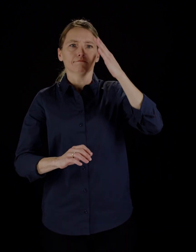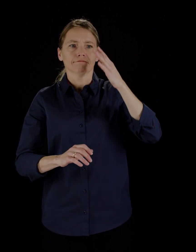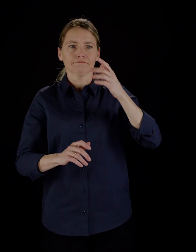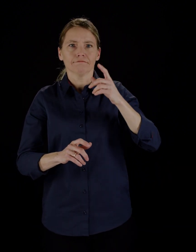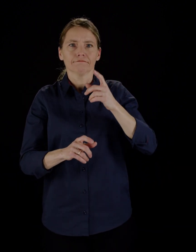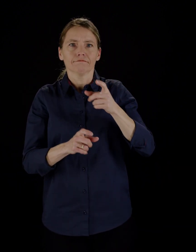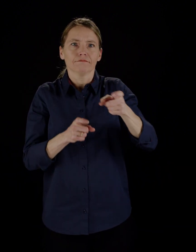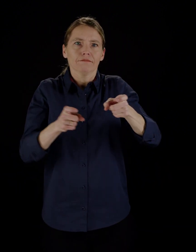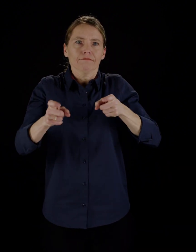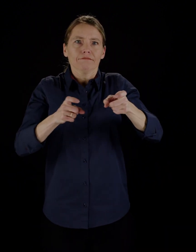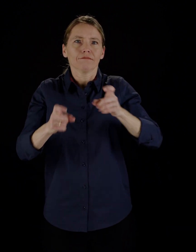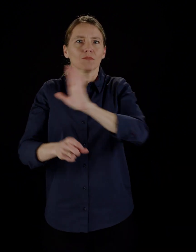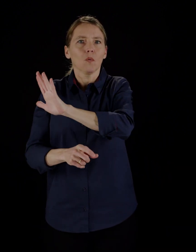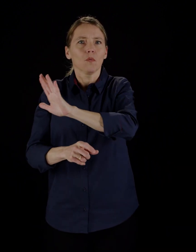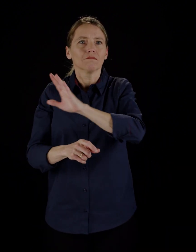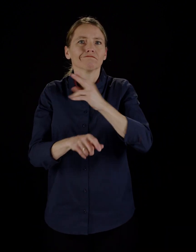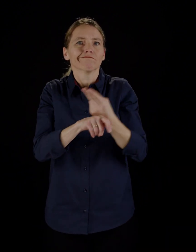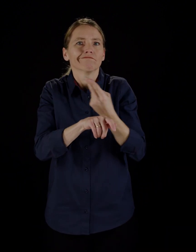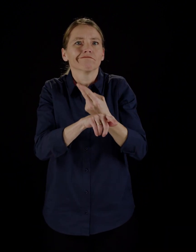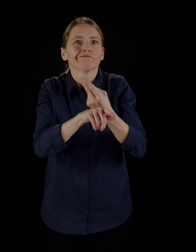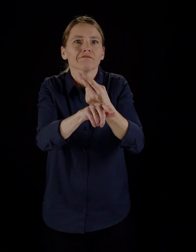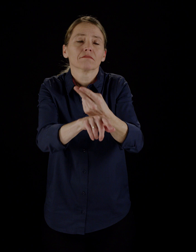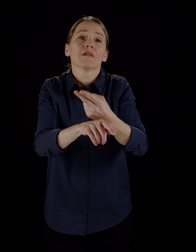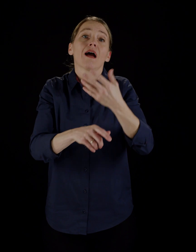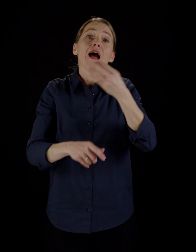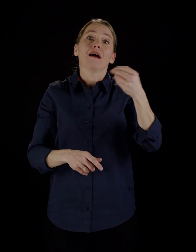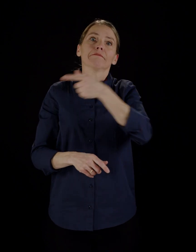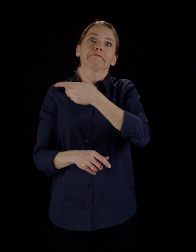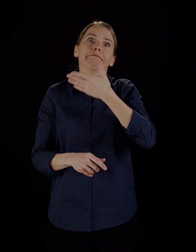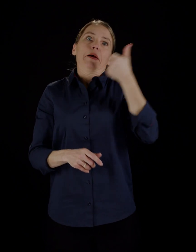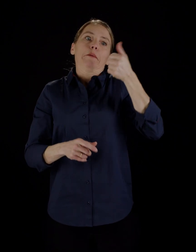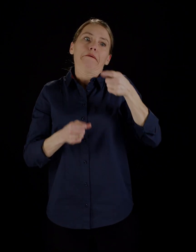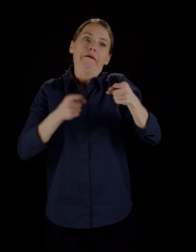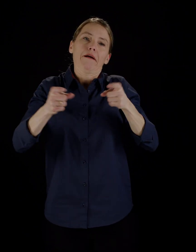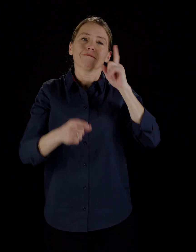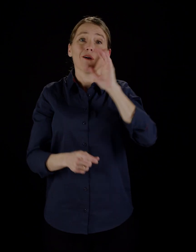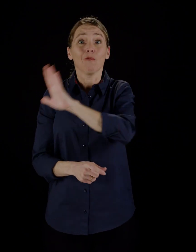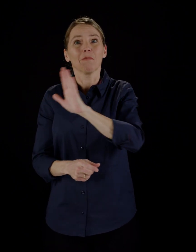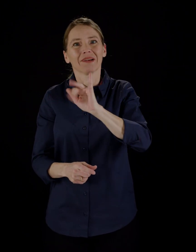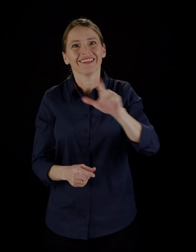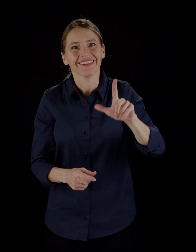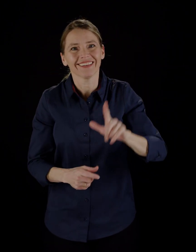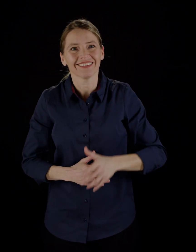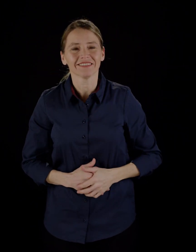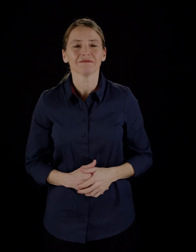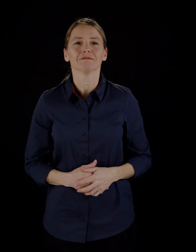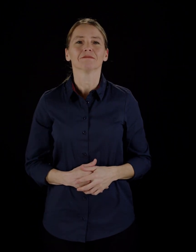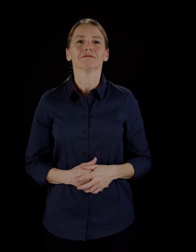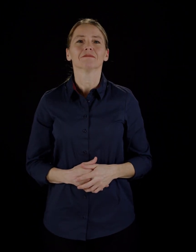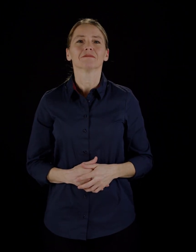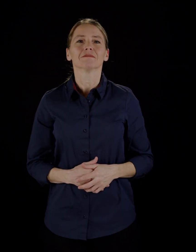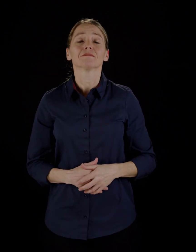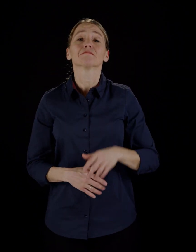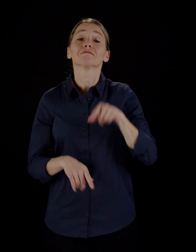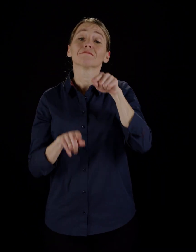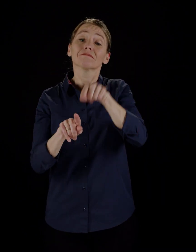These tools are usually accessed via an internet service provider’s website, or provider specific app.